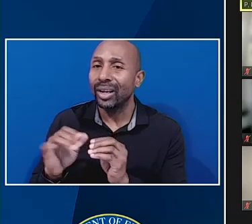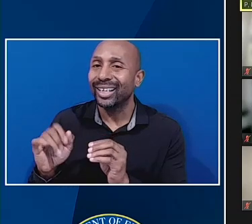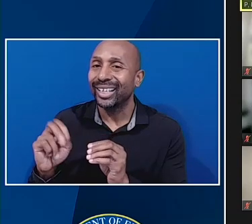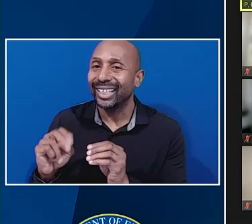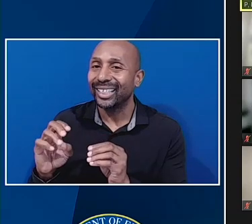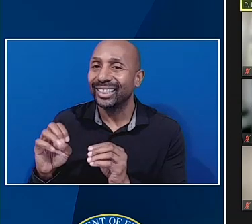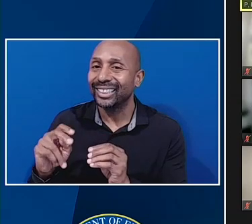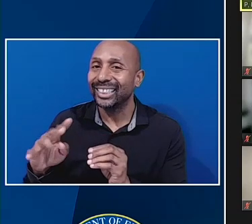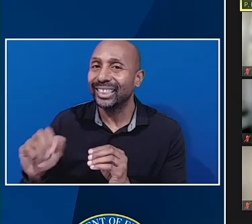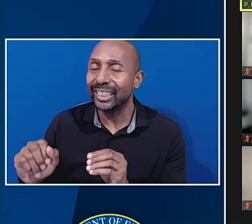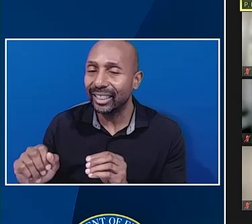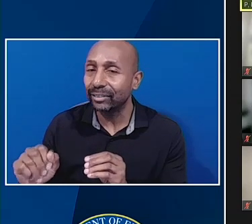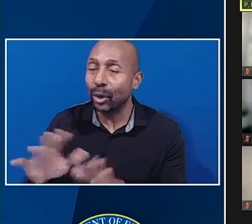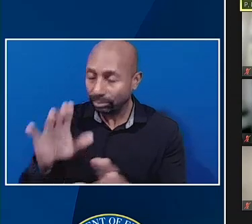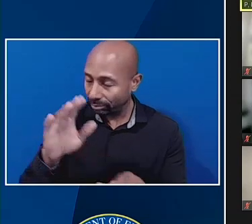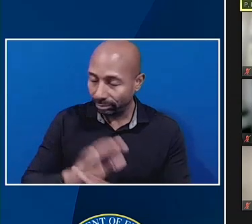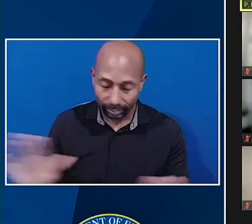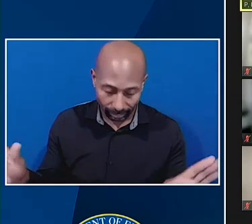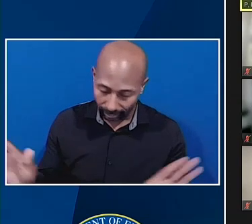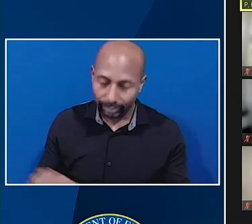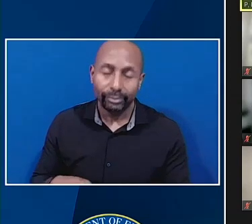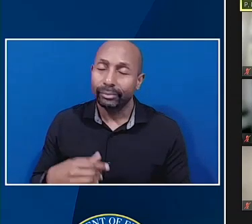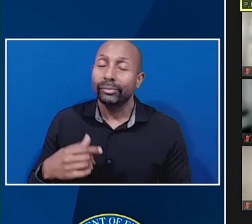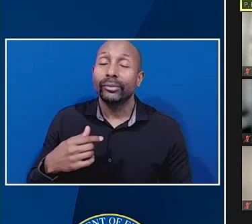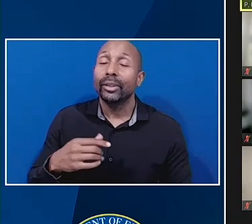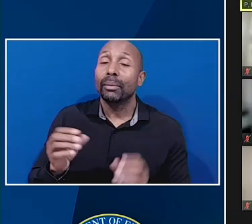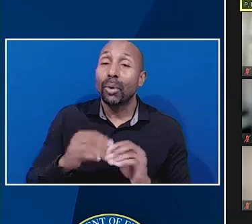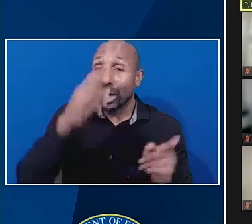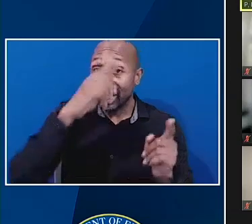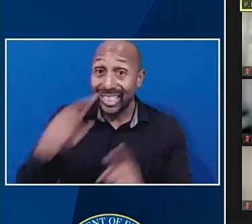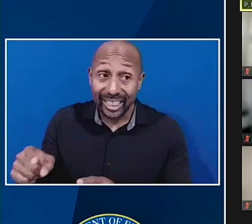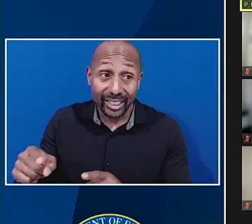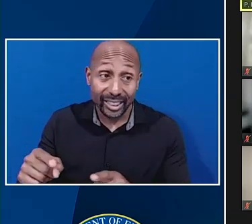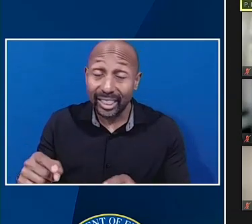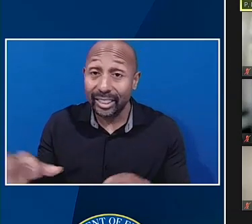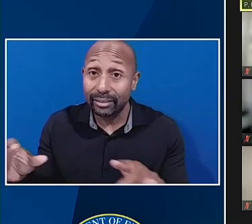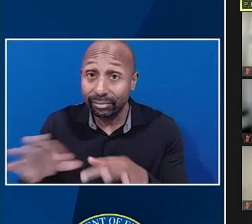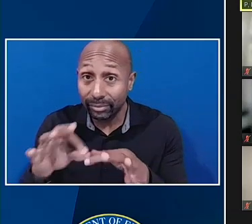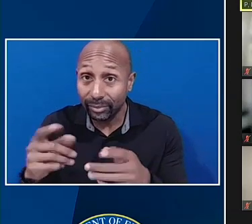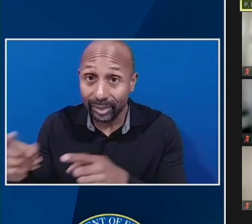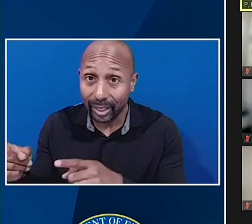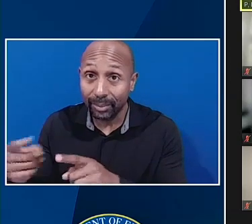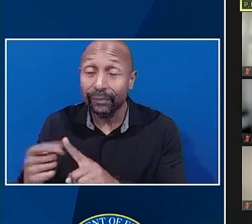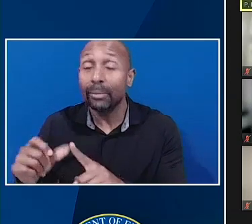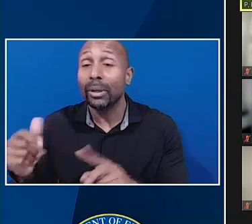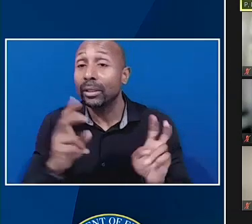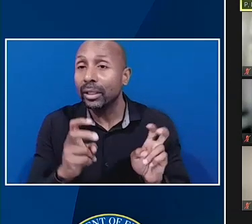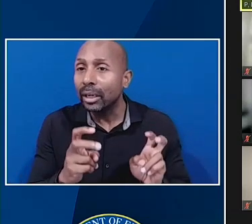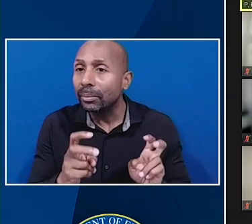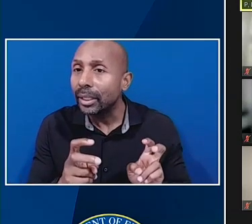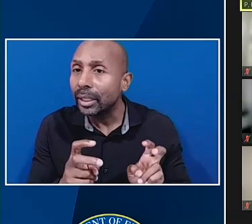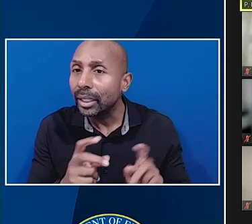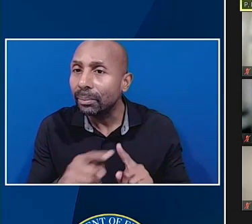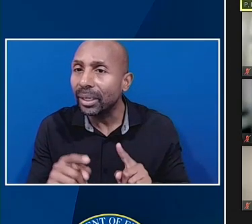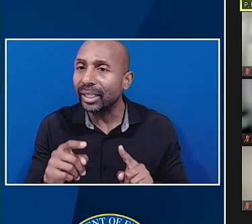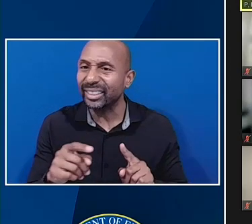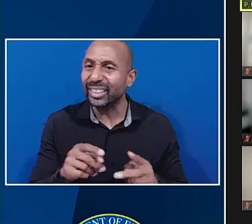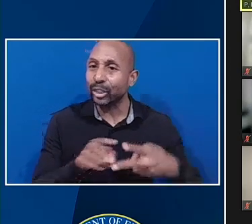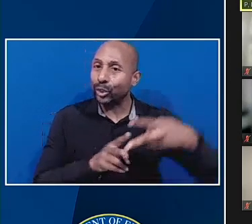consensus built on other topics, but it seems as though that state authorization and accreditation to the Department seems to have, you know, very strong views about